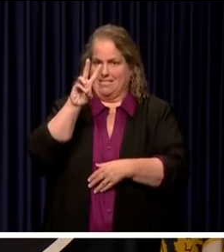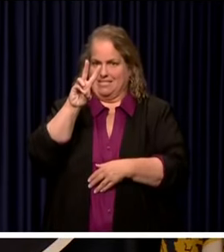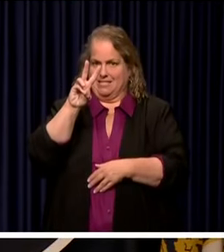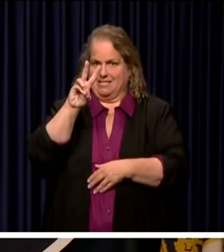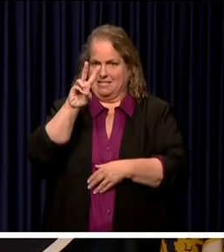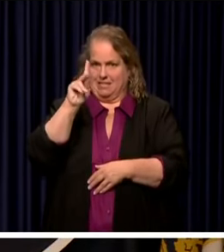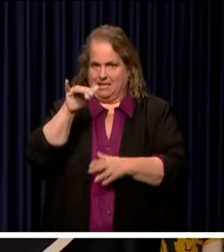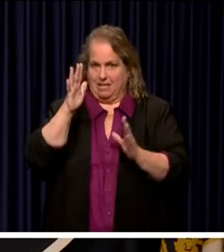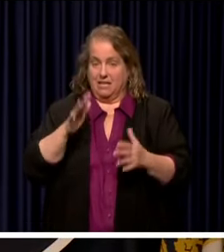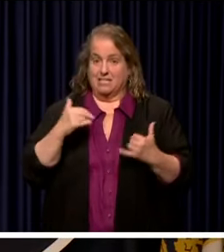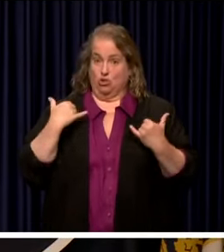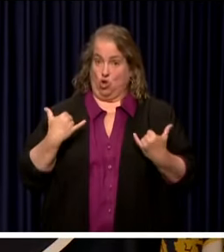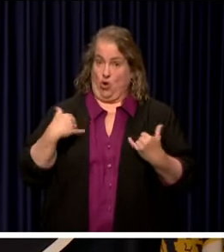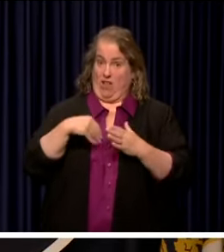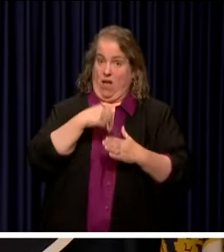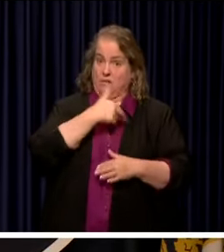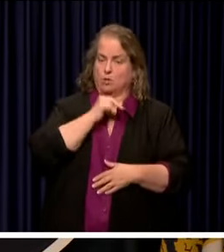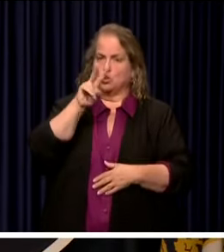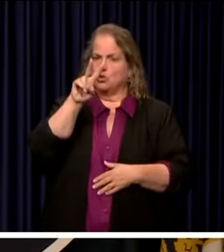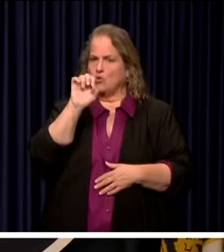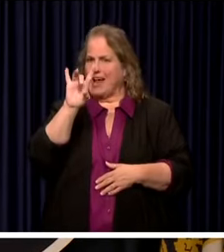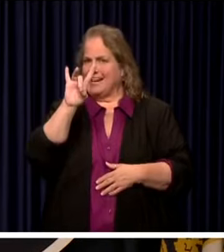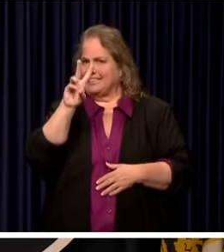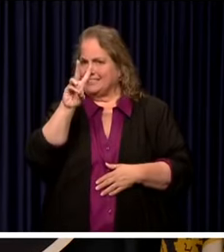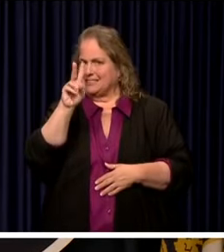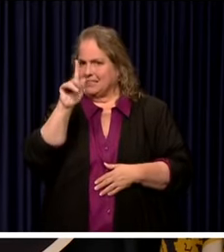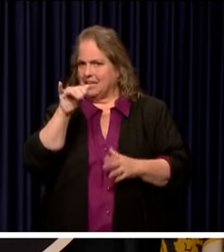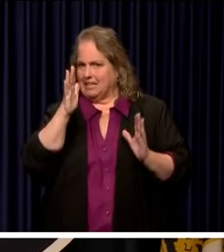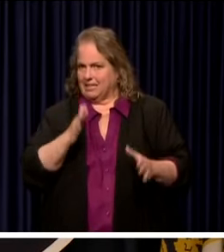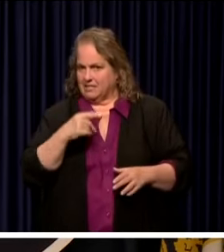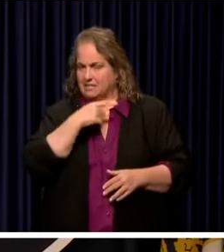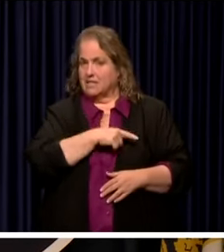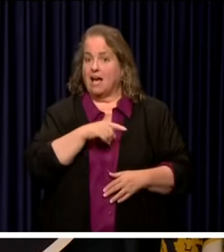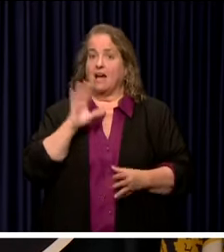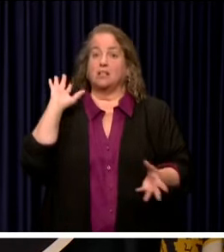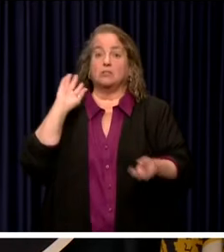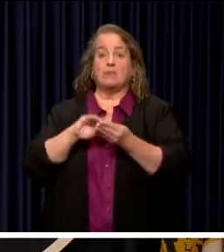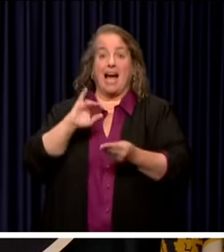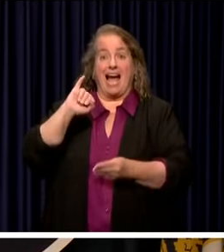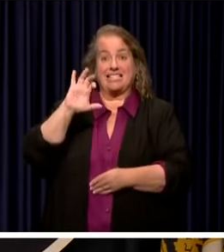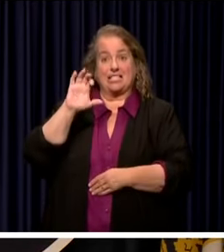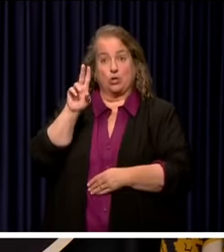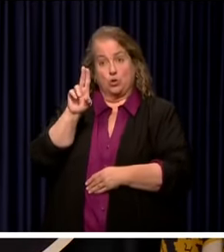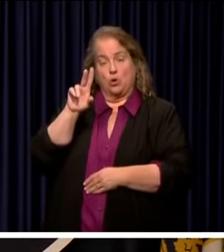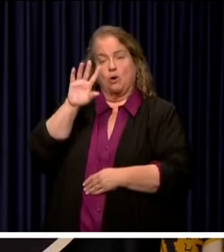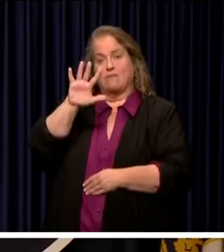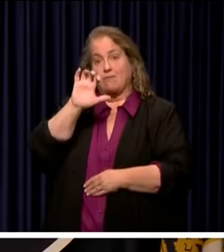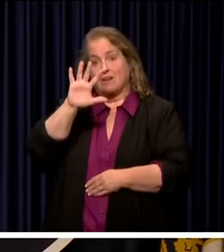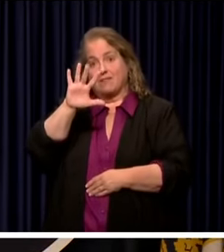MERCER, MUHLENBERG, OLDHAM, PERRY, PULASKI, ROWAN, RUSSELL,